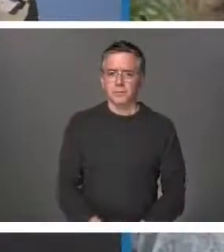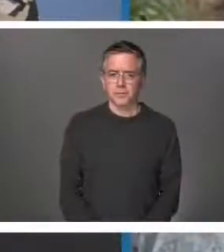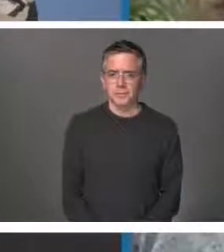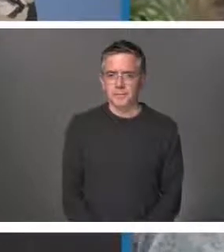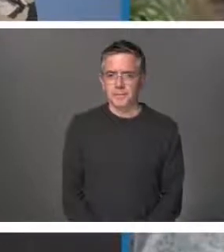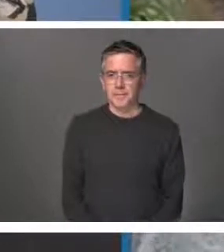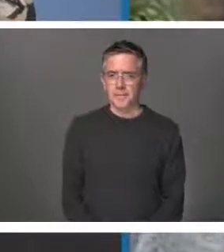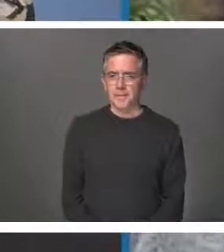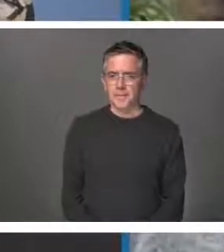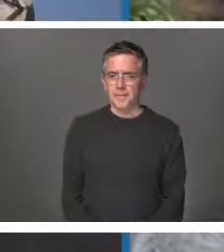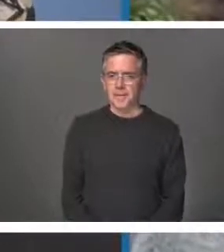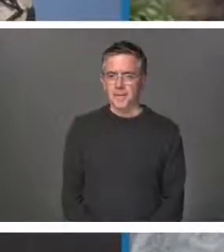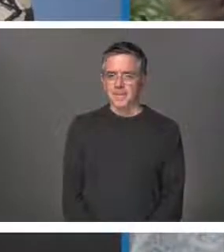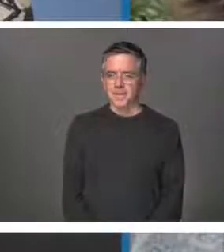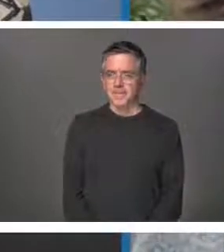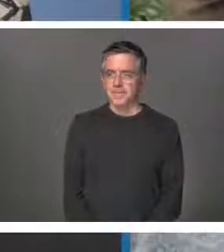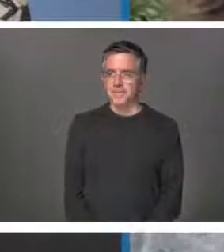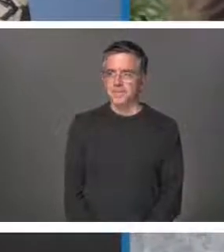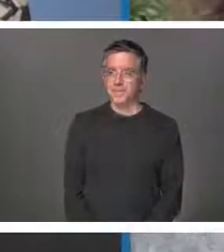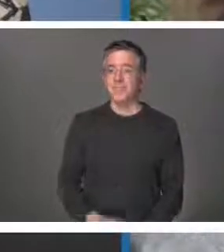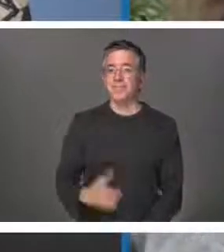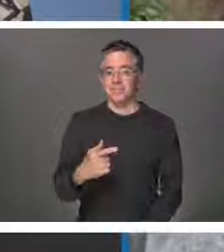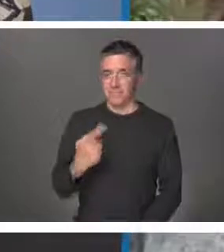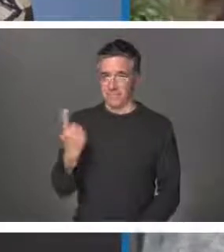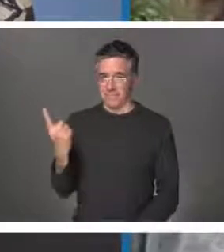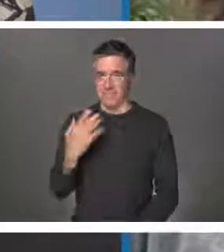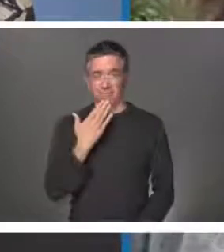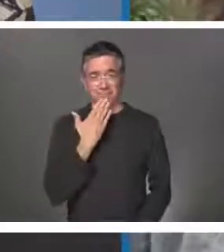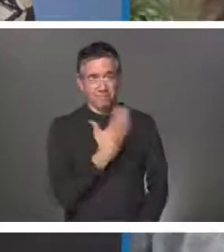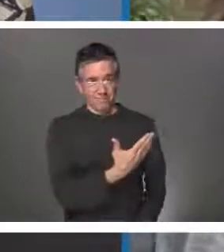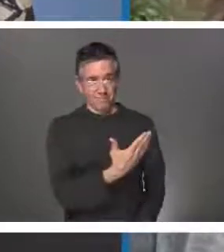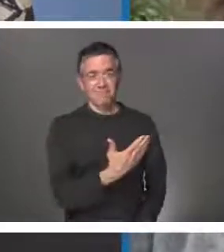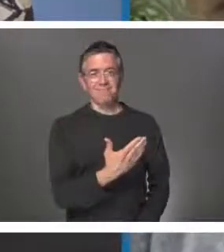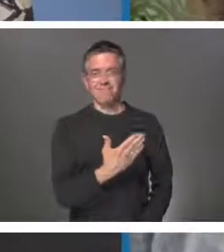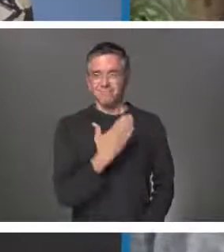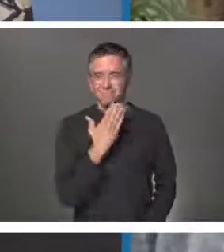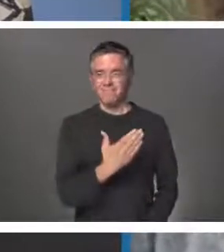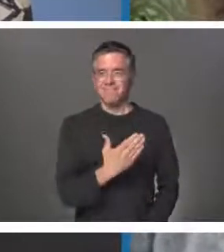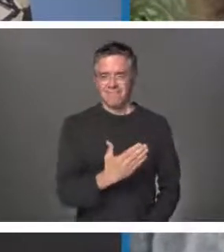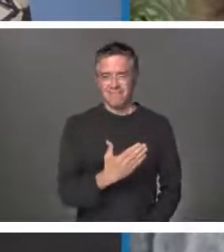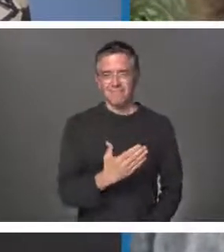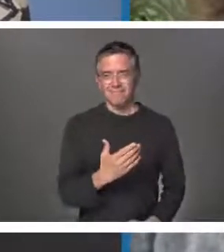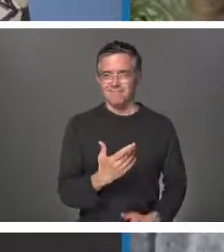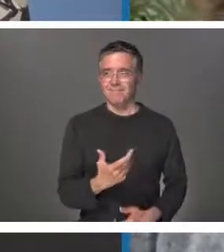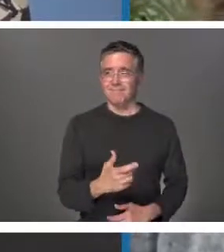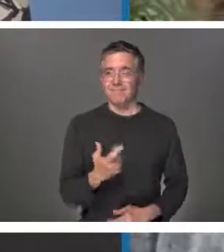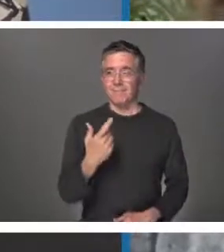Great, thanks, Erika, appreciate the question. You know, the North Sound ACH uses a concept